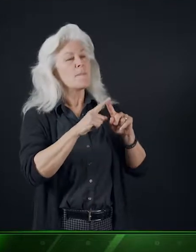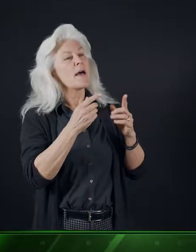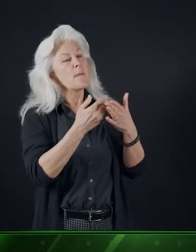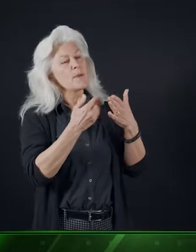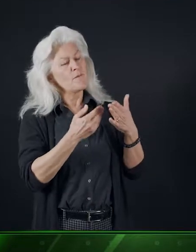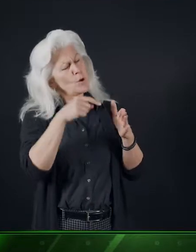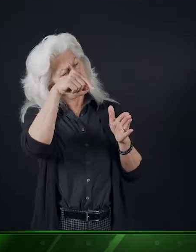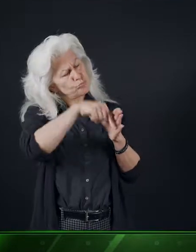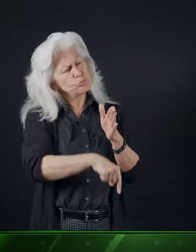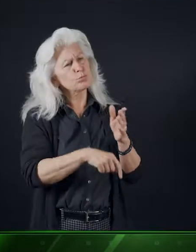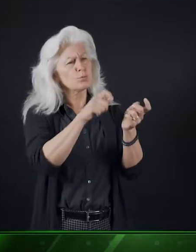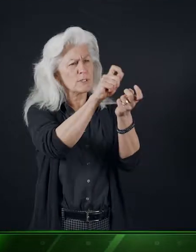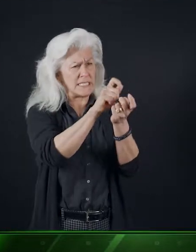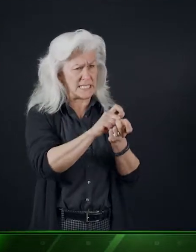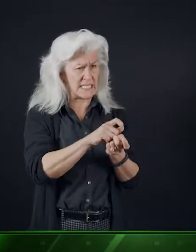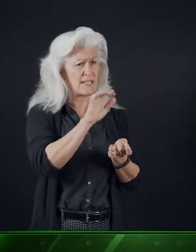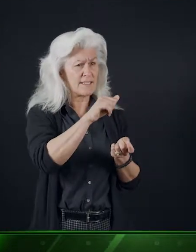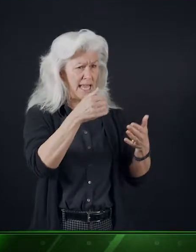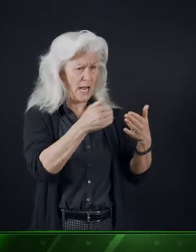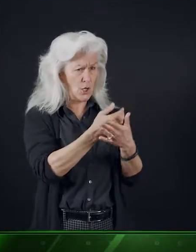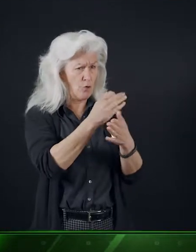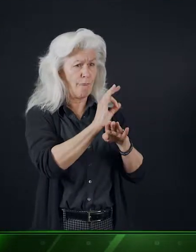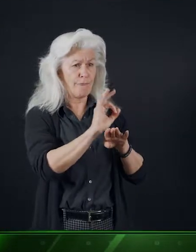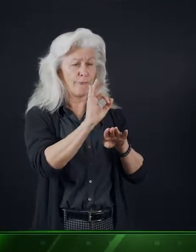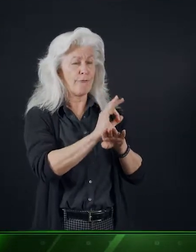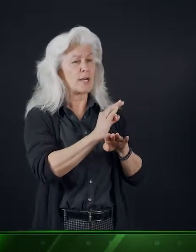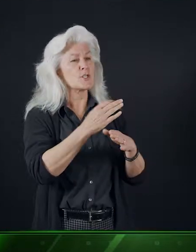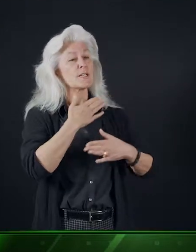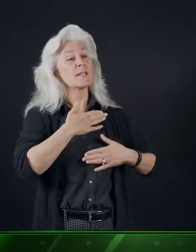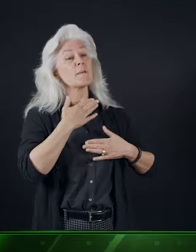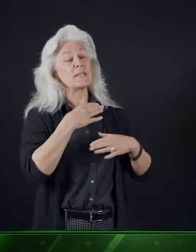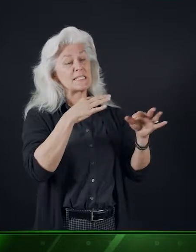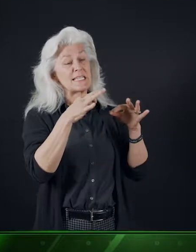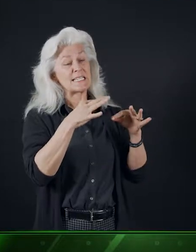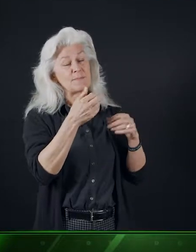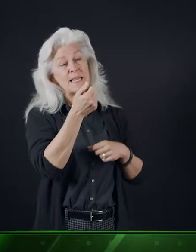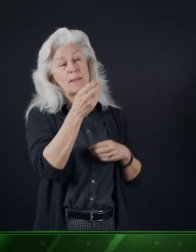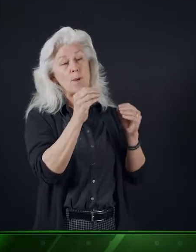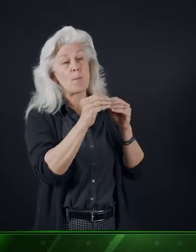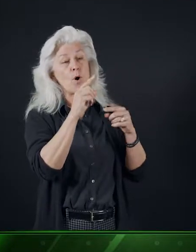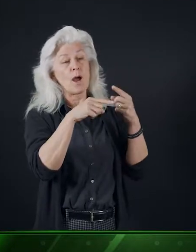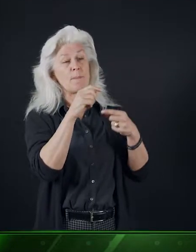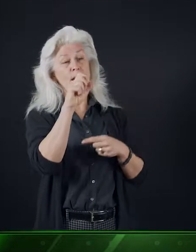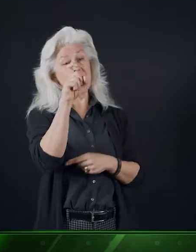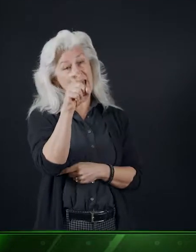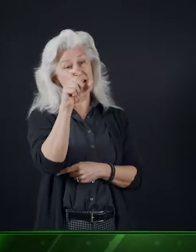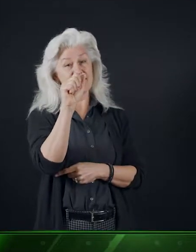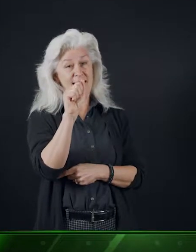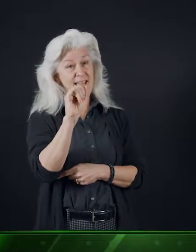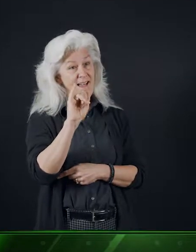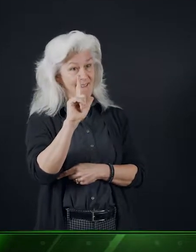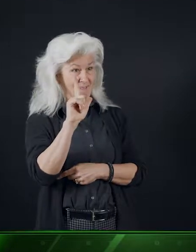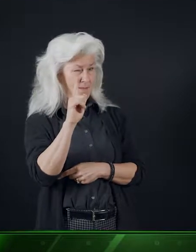can you tell me a little bit about the Xbox Accessibility Insiders League? Yeah, the Xbox Accessibility Insiders League